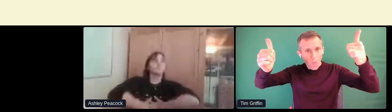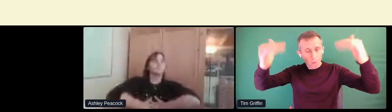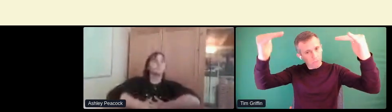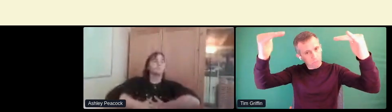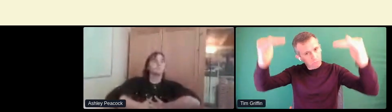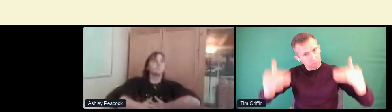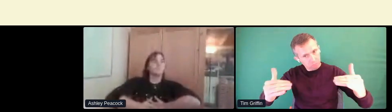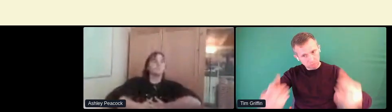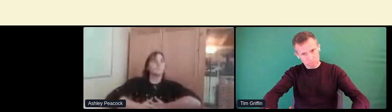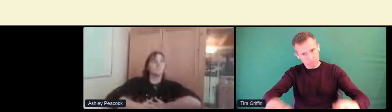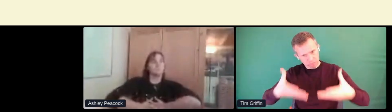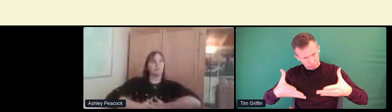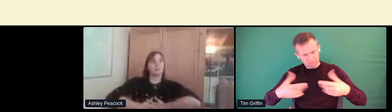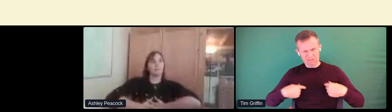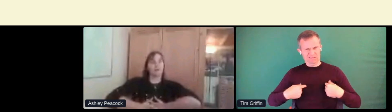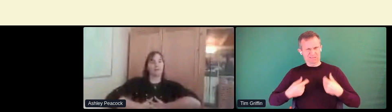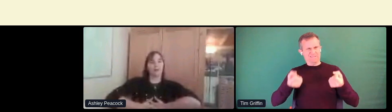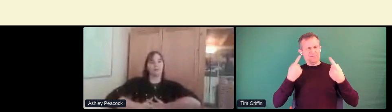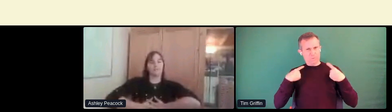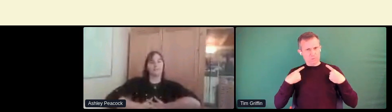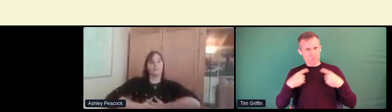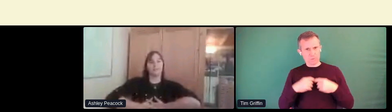... talking in paragraphs.